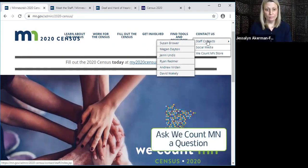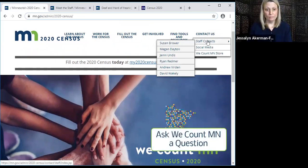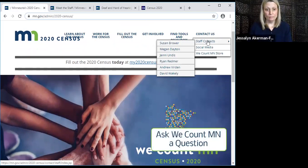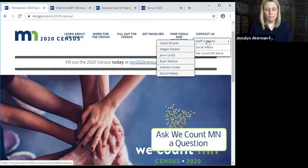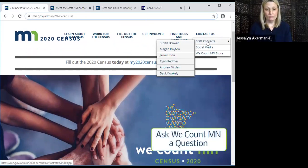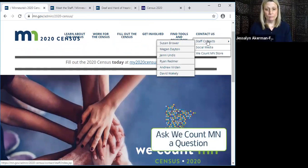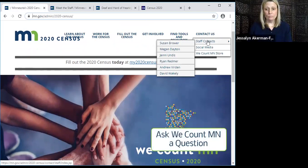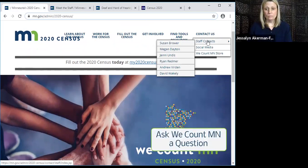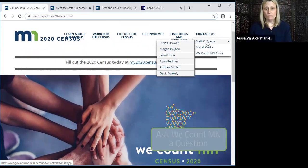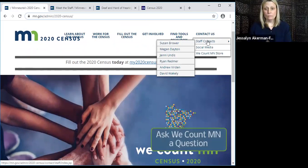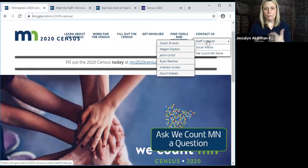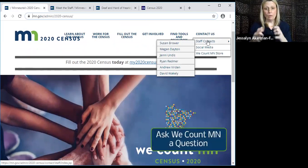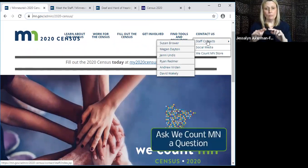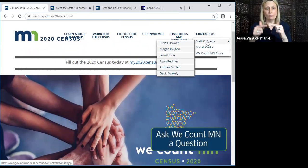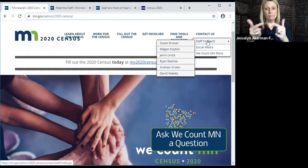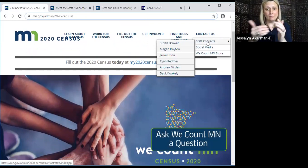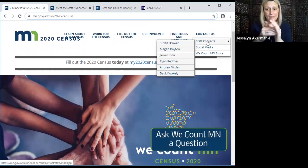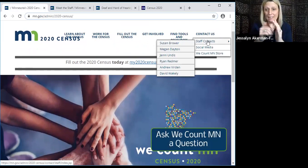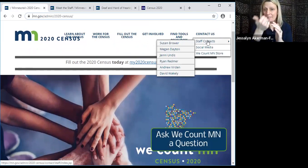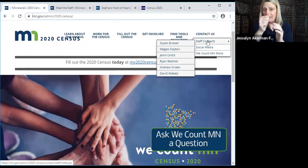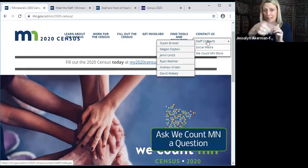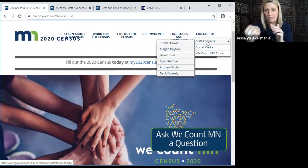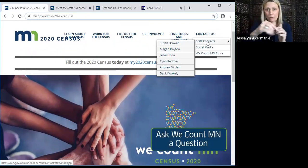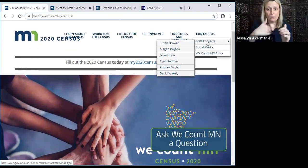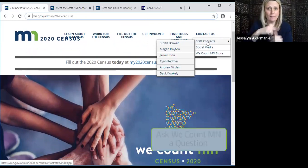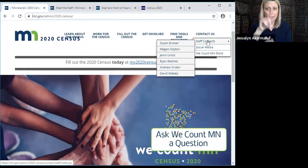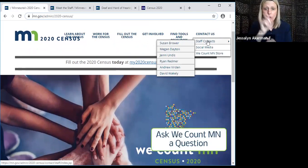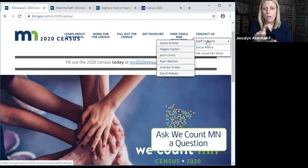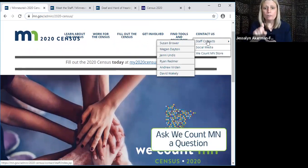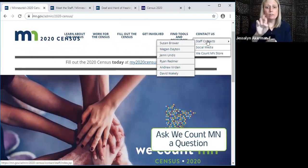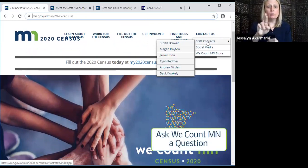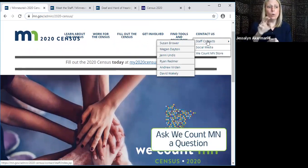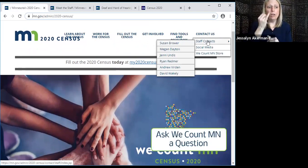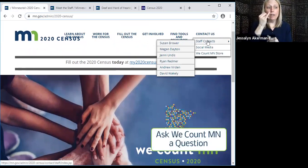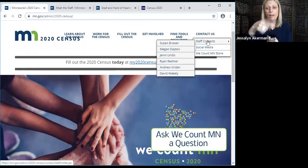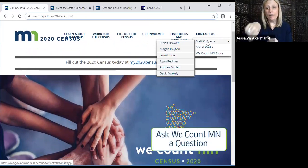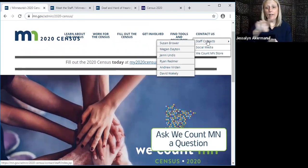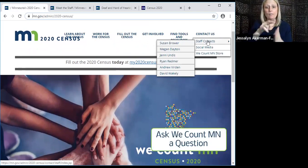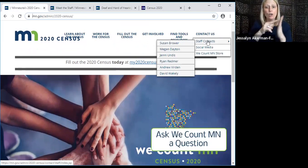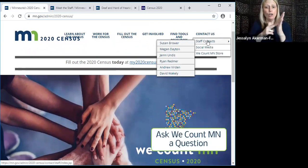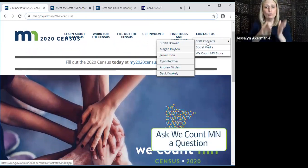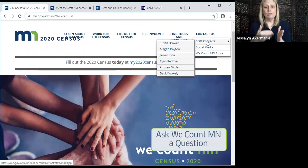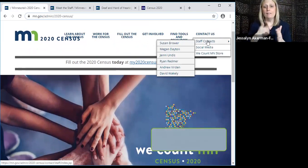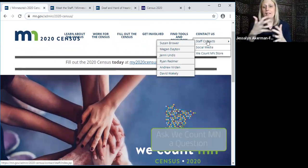And as you can see, you can contact directly or e-mail the individuals that are in the census program. And